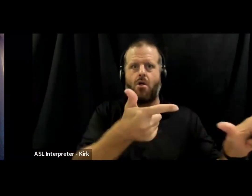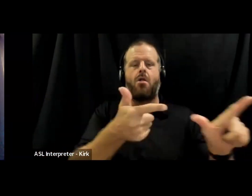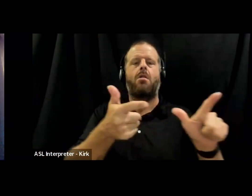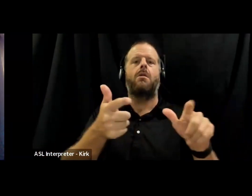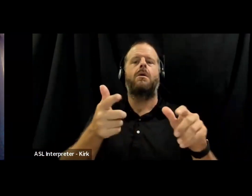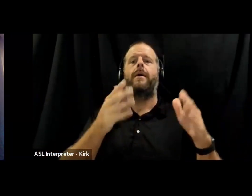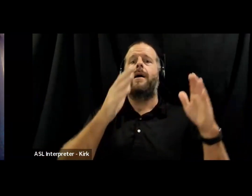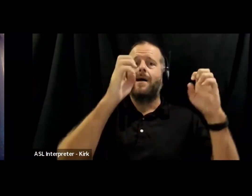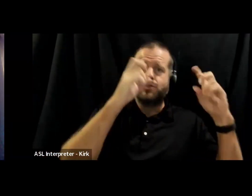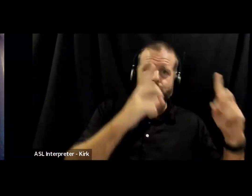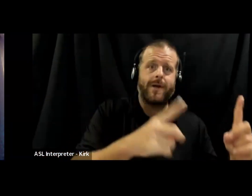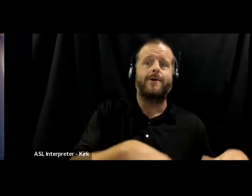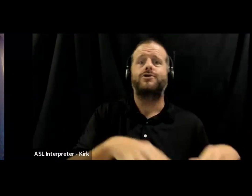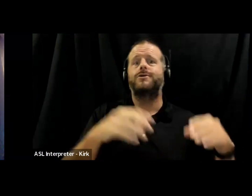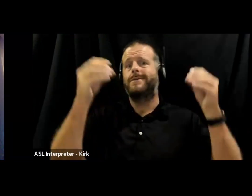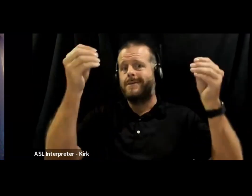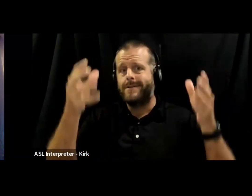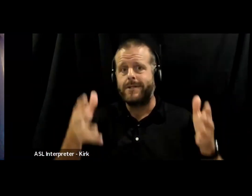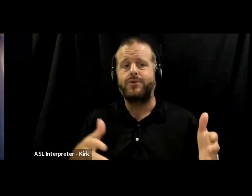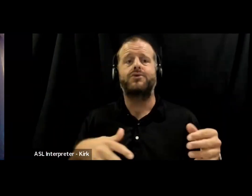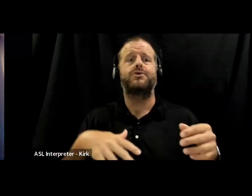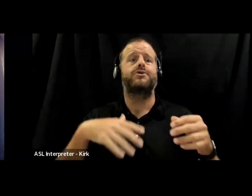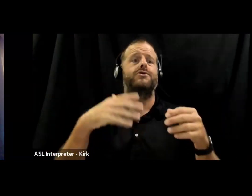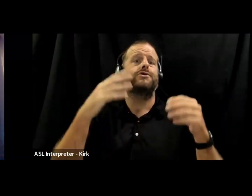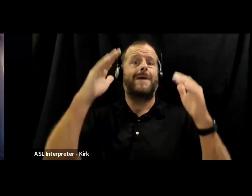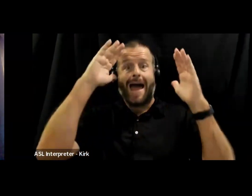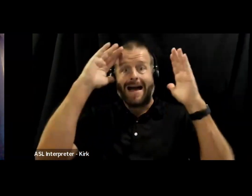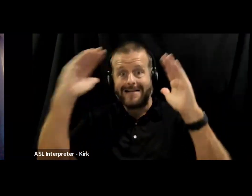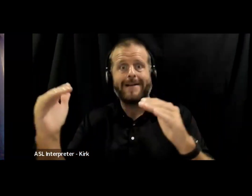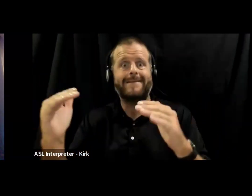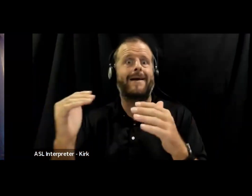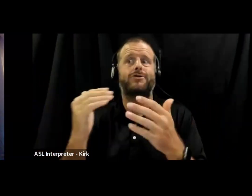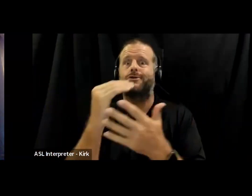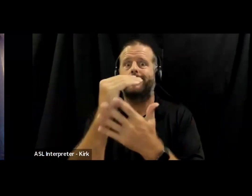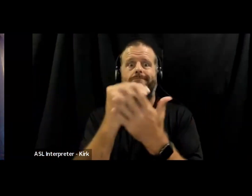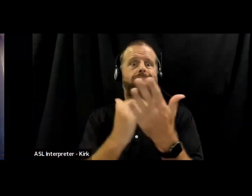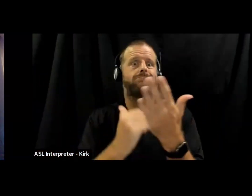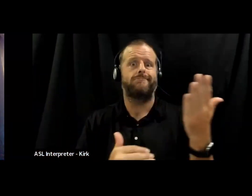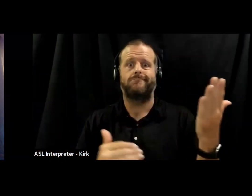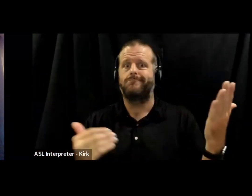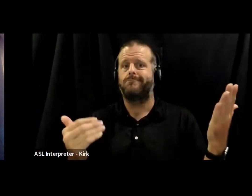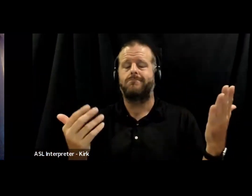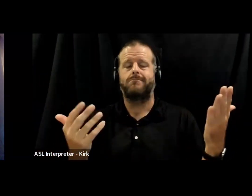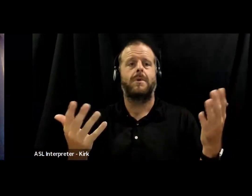It's affected teachers. It's affected expectations. And I think,